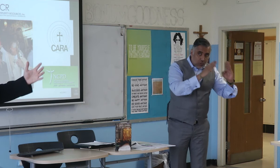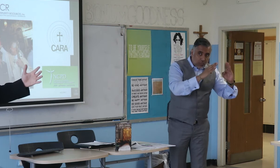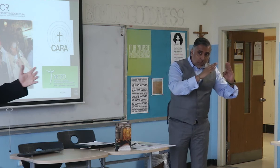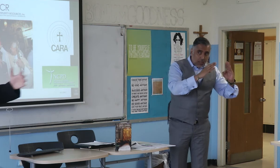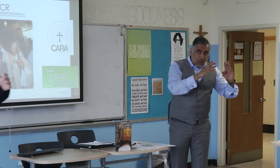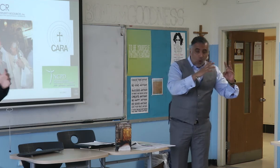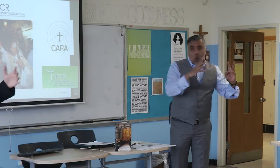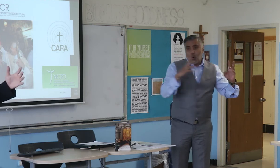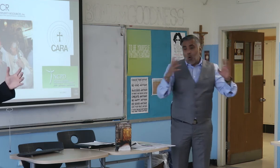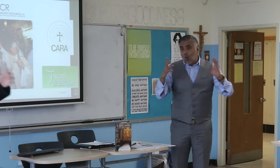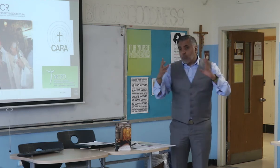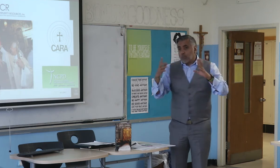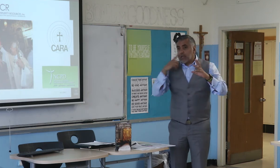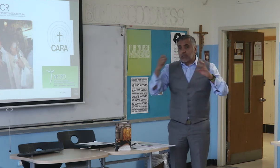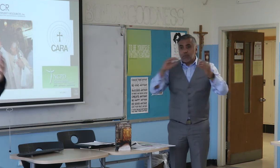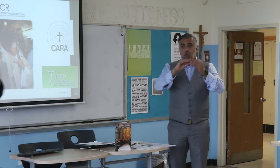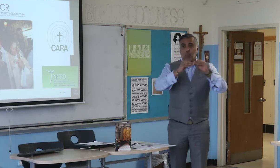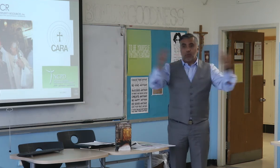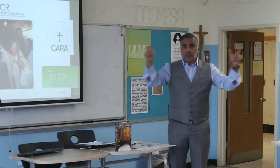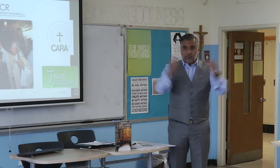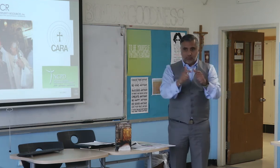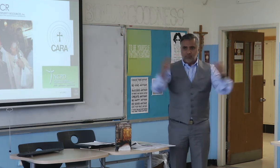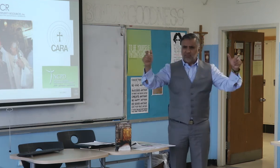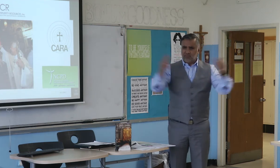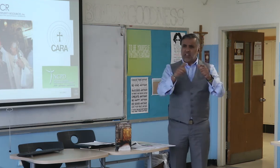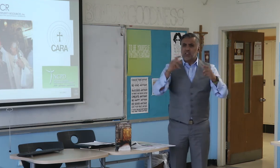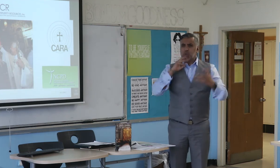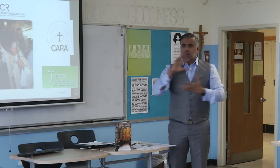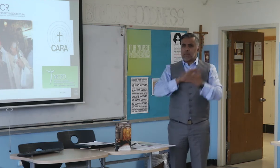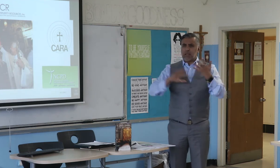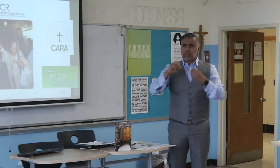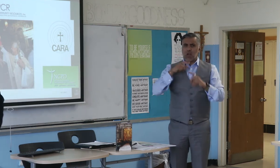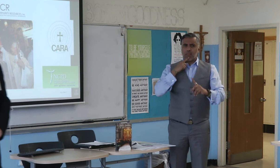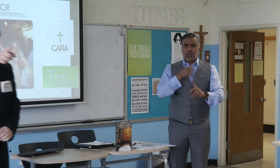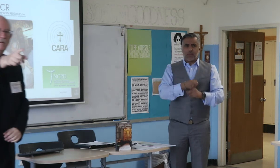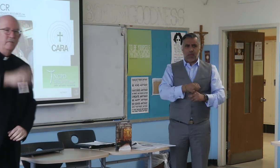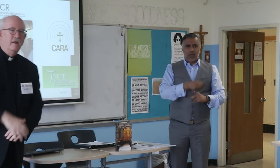the sheer number of involvement. So it's a real mix on the impact.